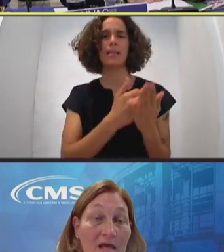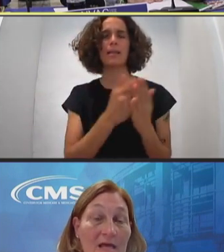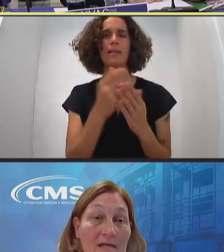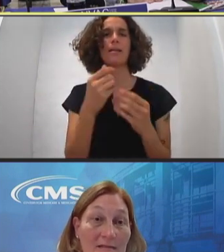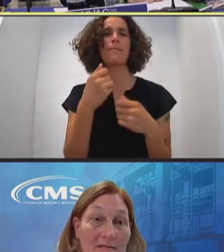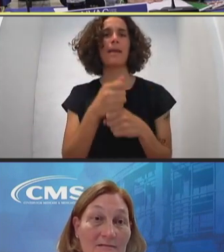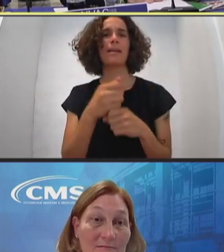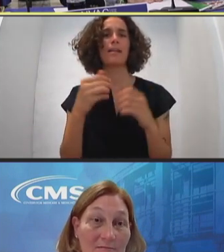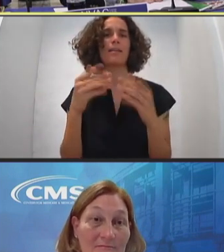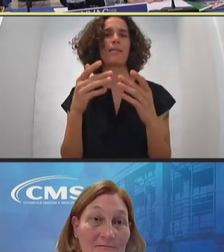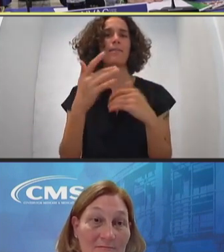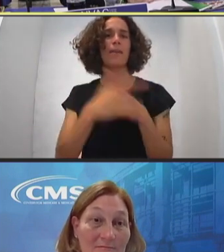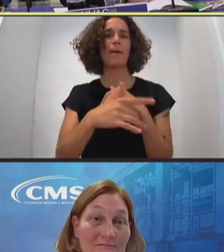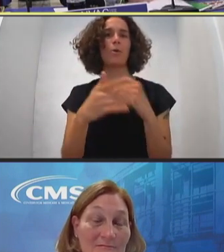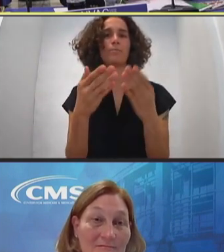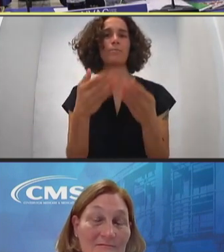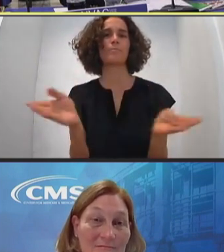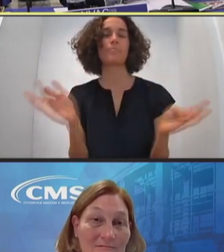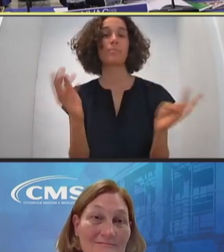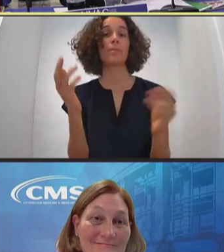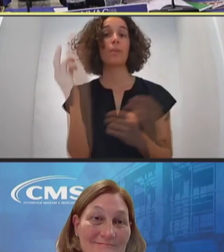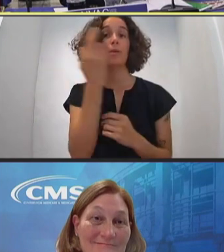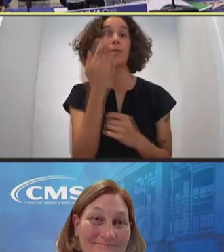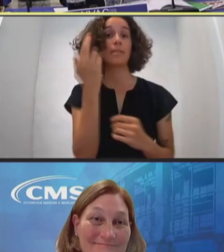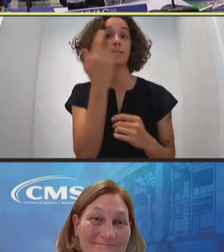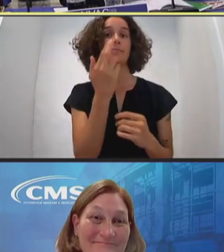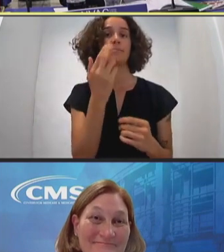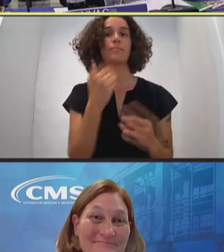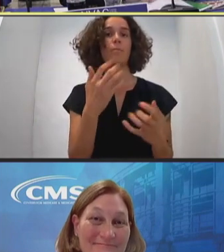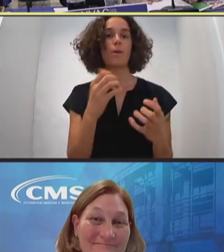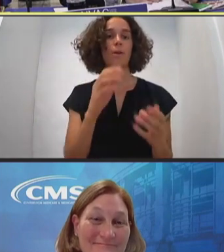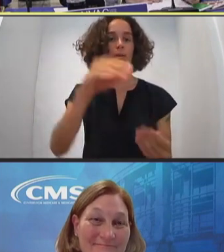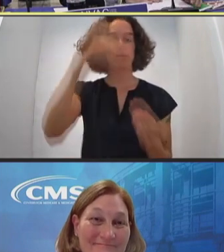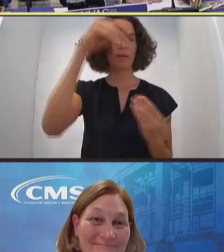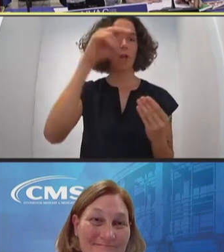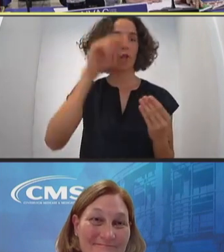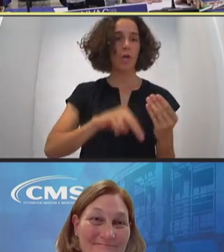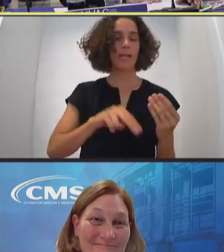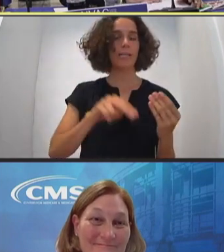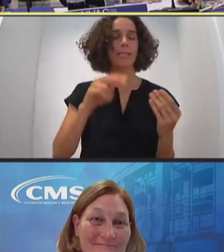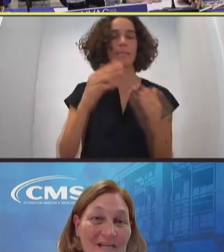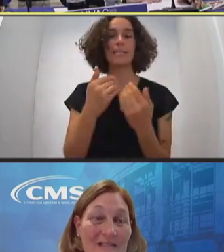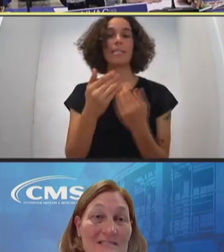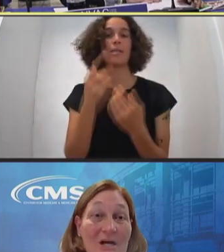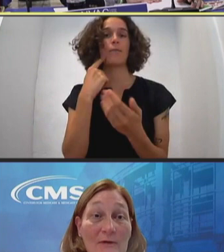the whole purpose is to try to look at it, analyze it, make it easy for the discussions.